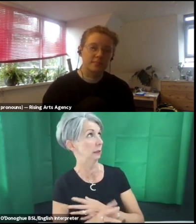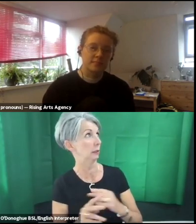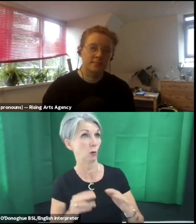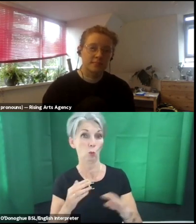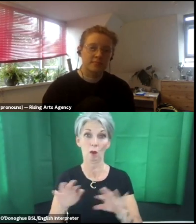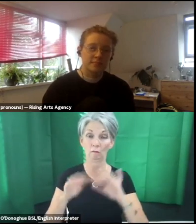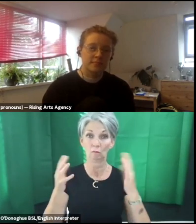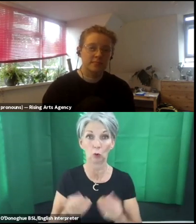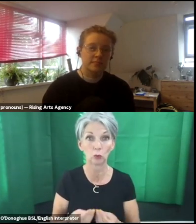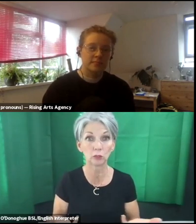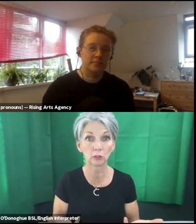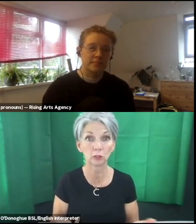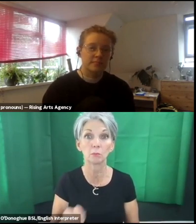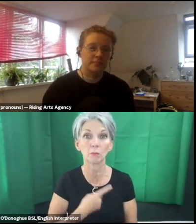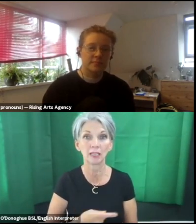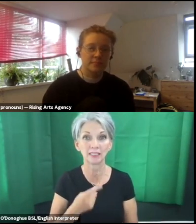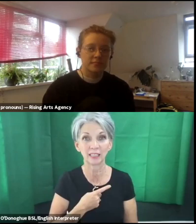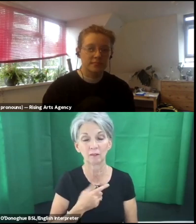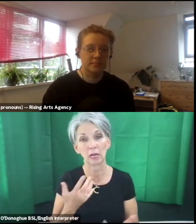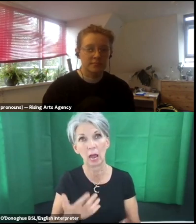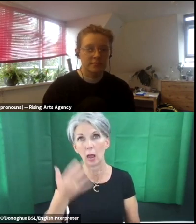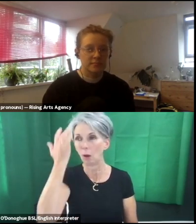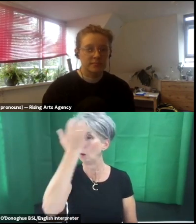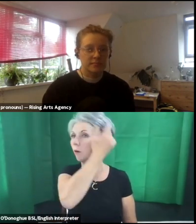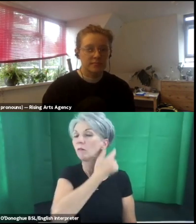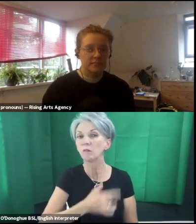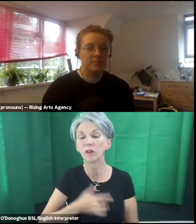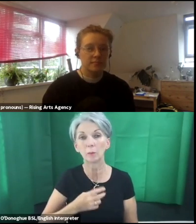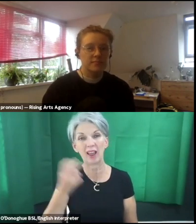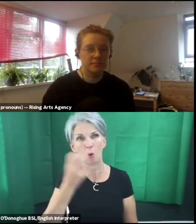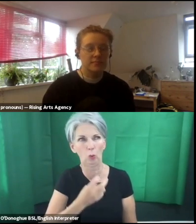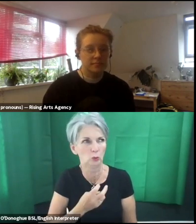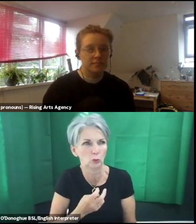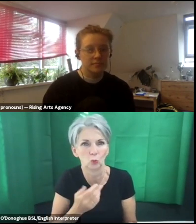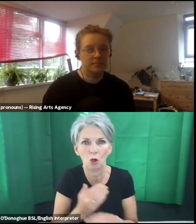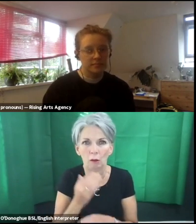I don't consider myself an old worker, I've been in my job five